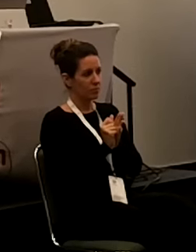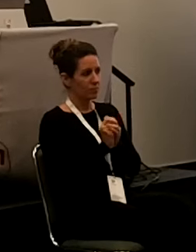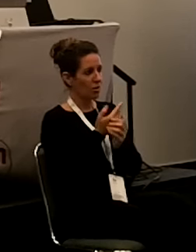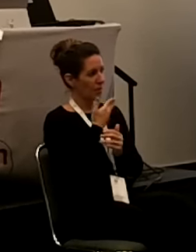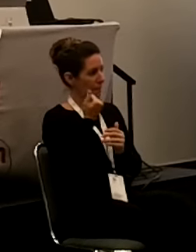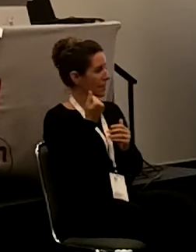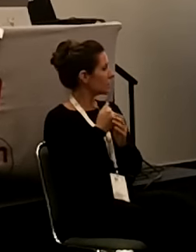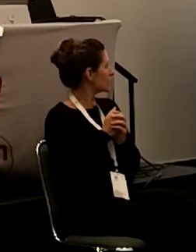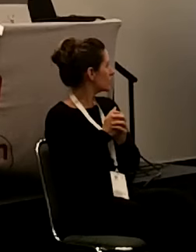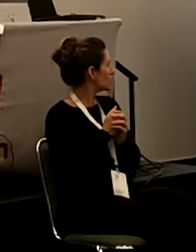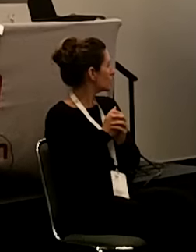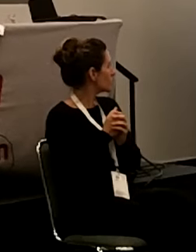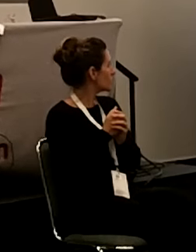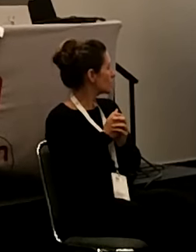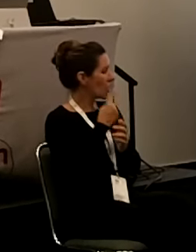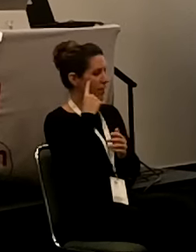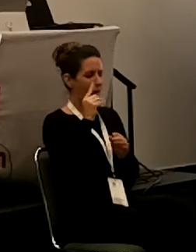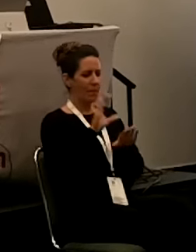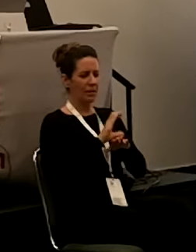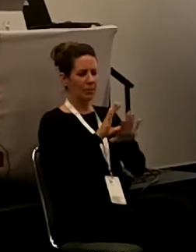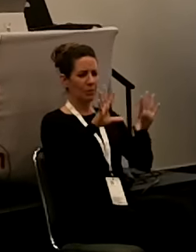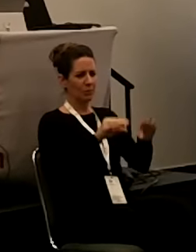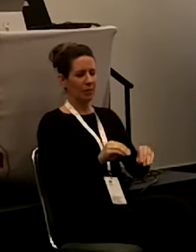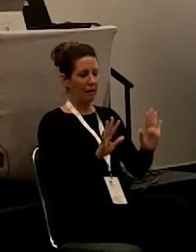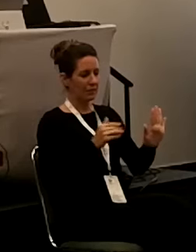Oh, well, my computer was going off. Anyway, sorry.